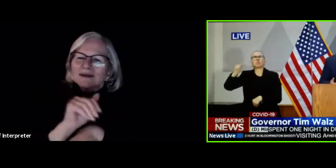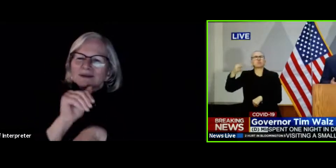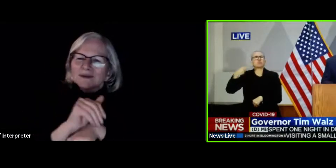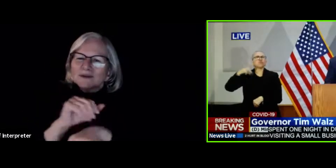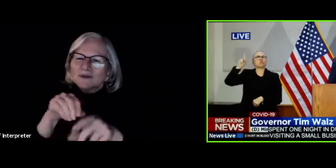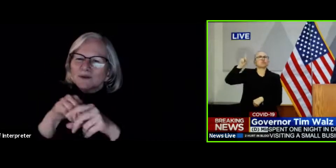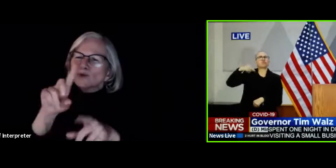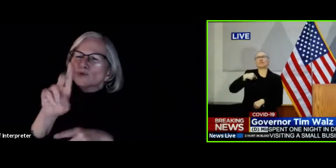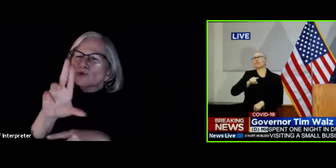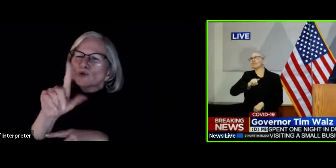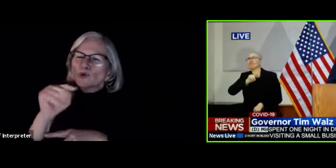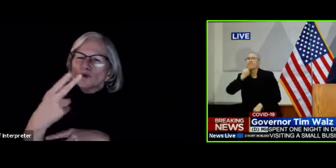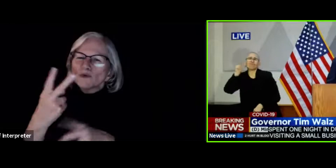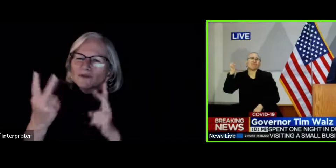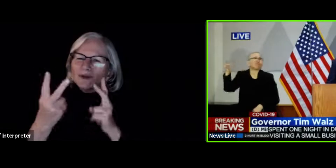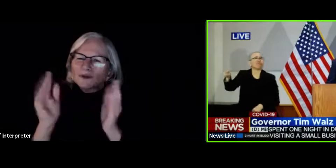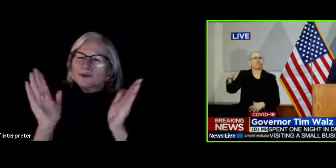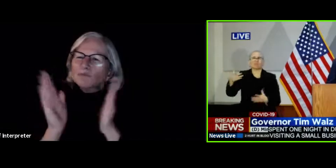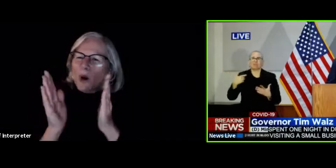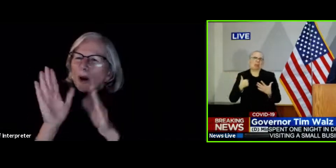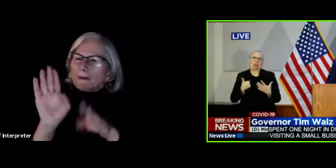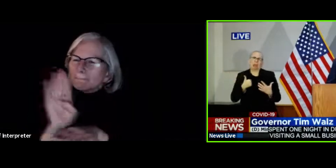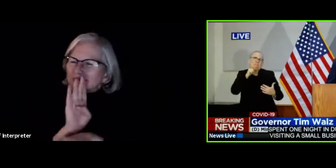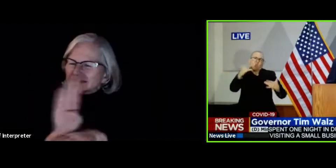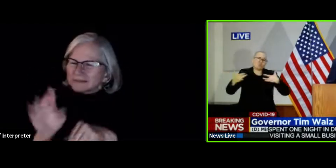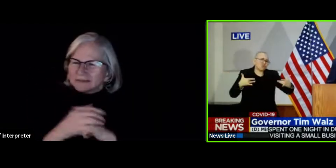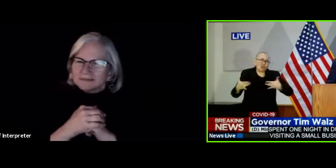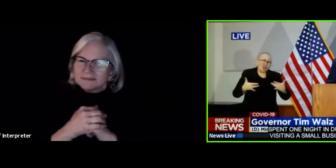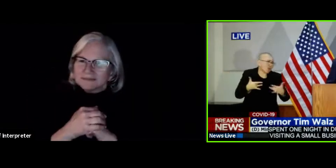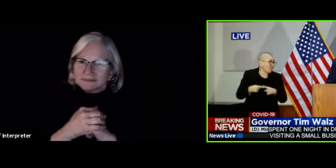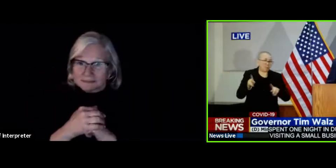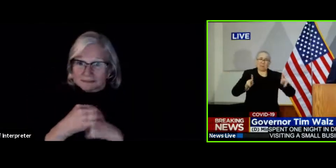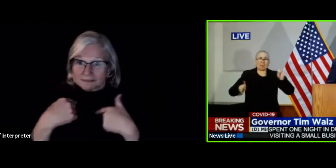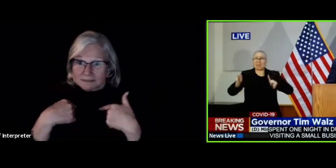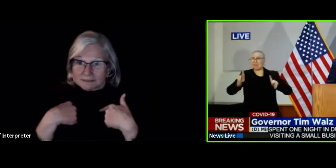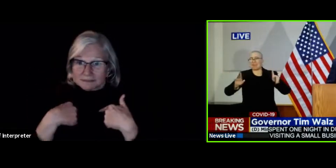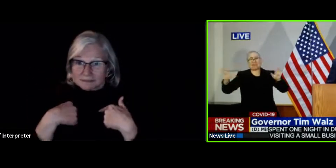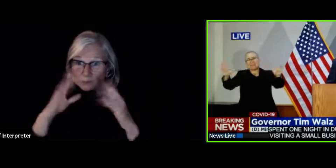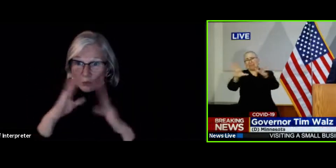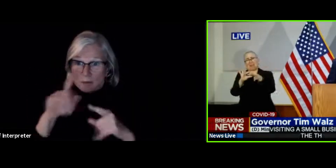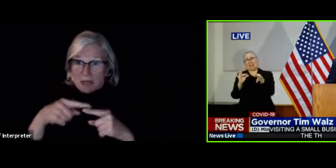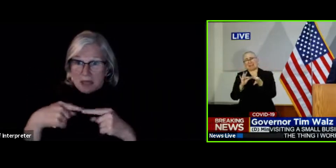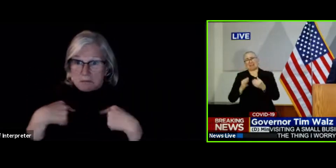IS IF I FIGURE OUT HOW TO AMASS 400 MILLION IN BEING A GEOGRAPHY TEACHER I'M PROBABLY THE RIGHT GUY FOR THE